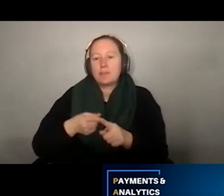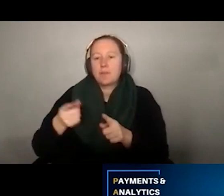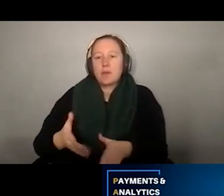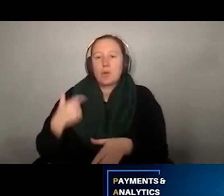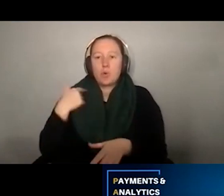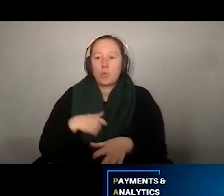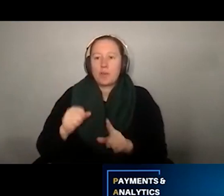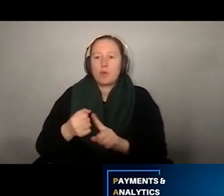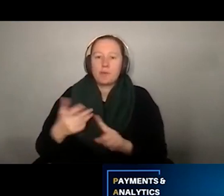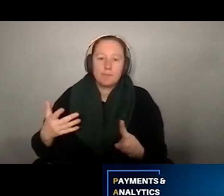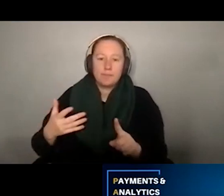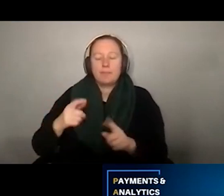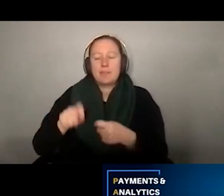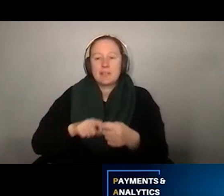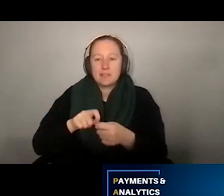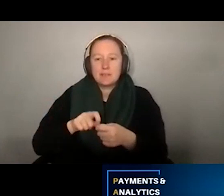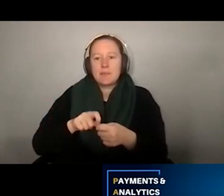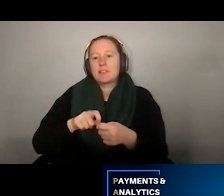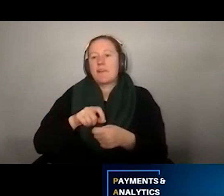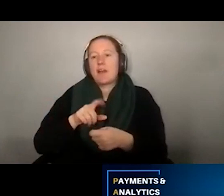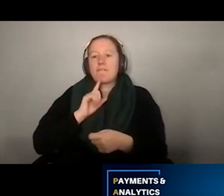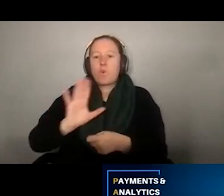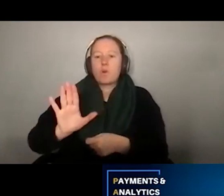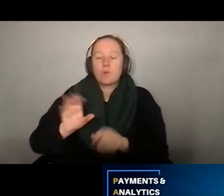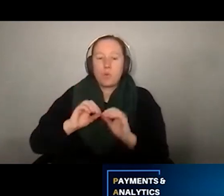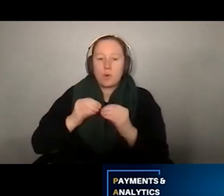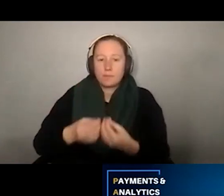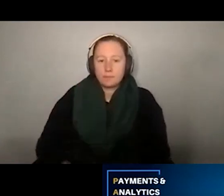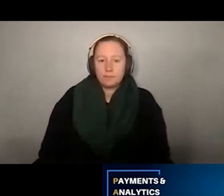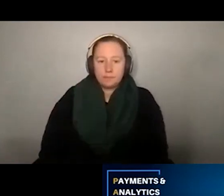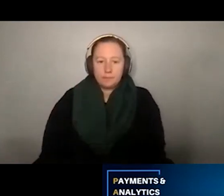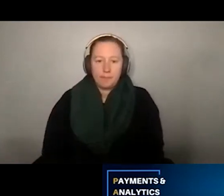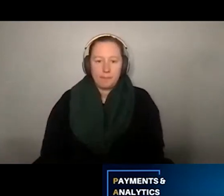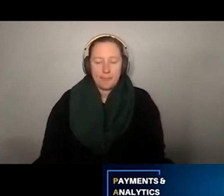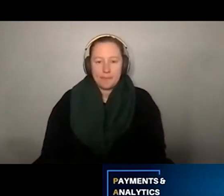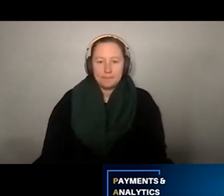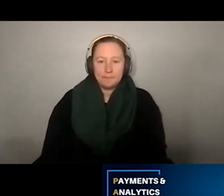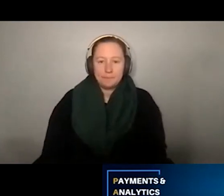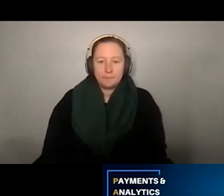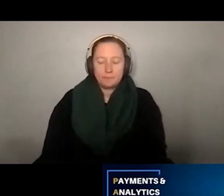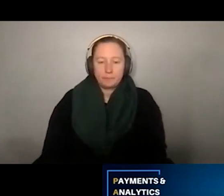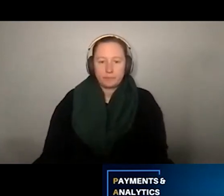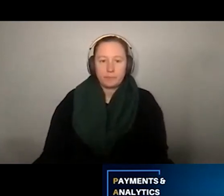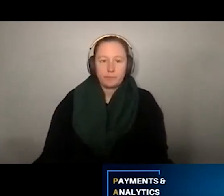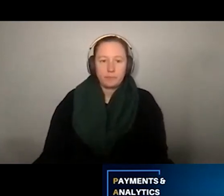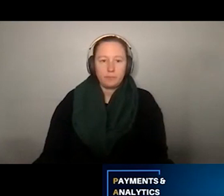the scenario specific to your organization. Jeremy Leffler: Next question I wanted to pose here is about